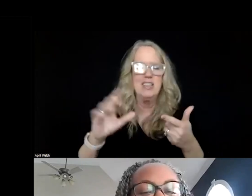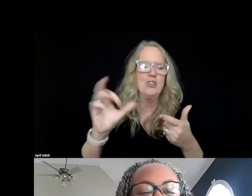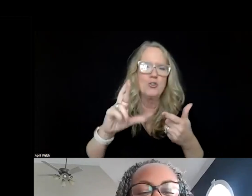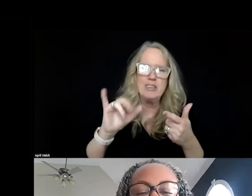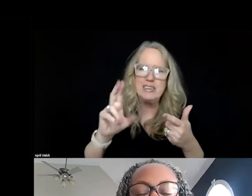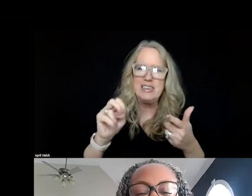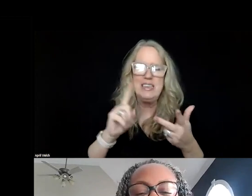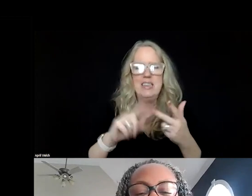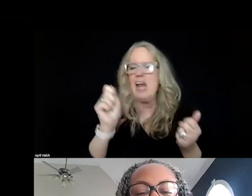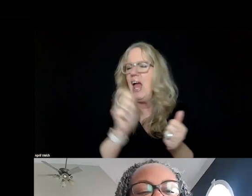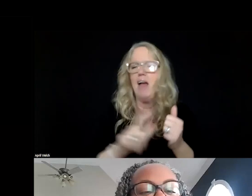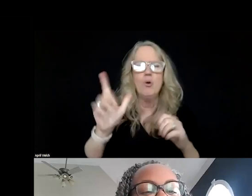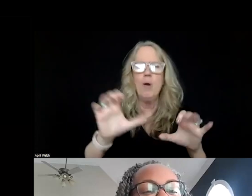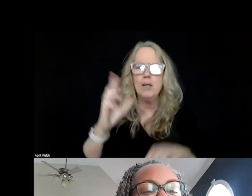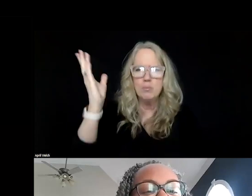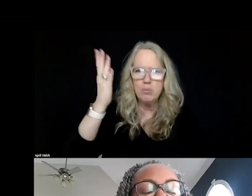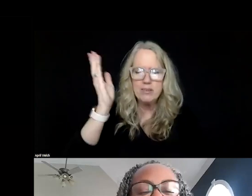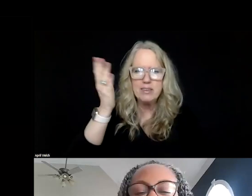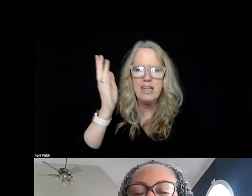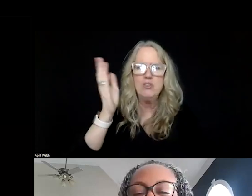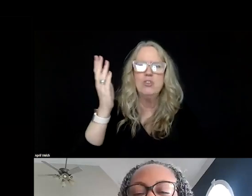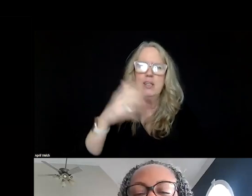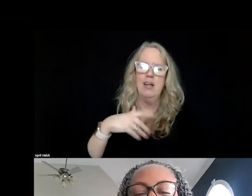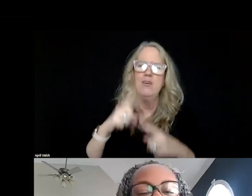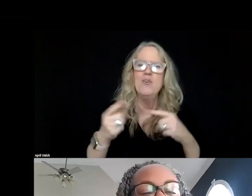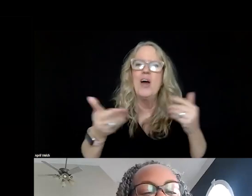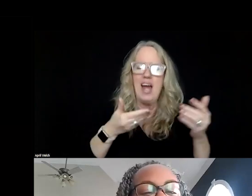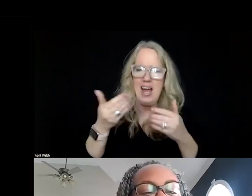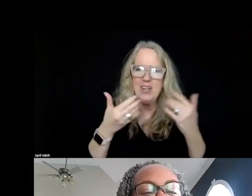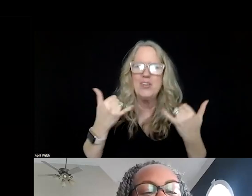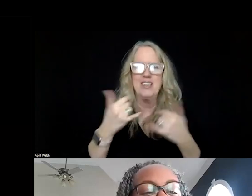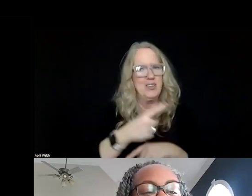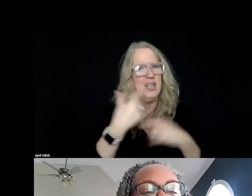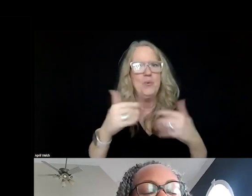WHO HAD THE CONVERSATION ON HIRING PEERS TODAY. SUCH AN IMPORTANT ISSUE